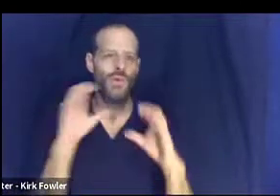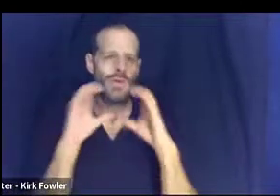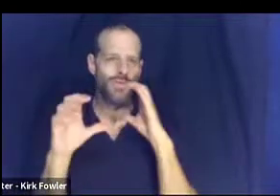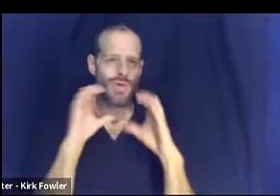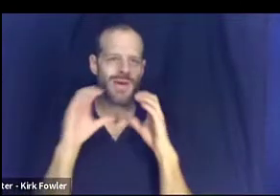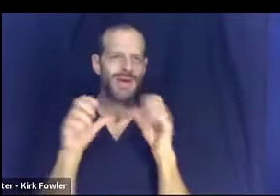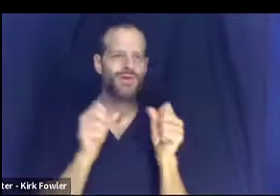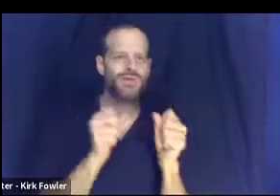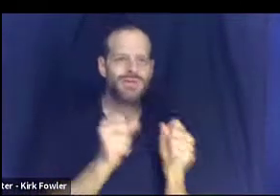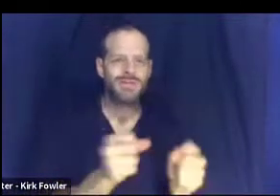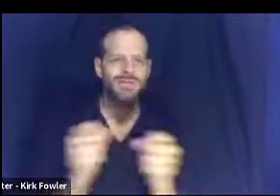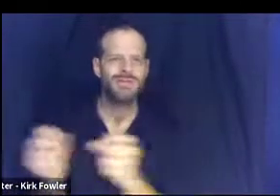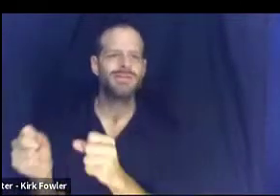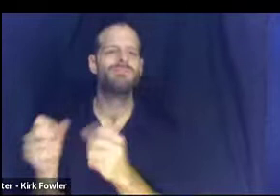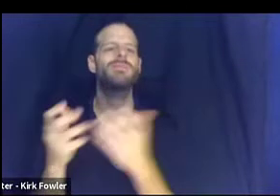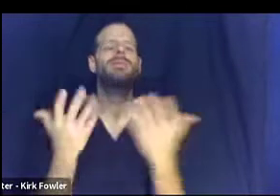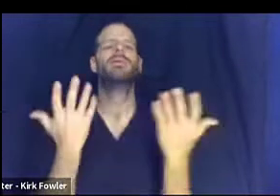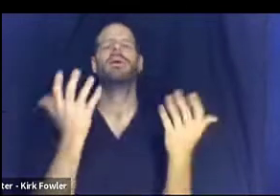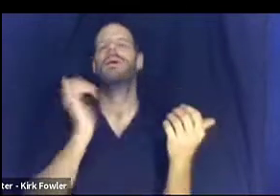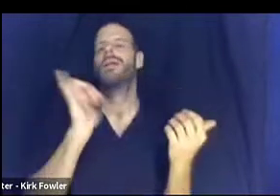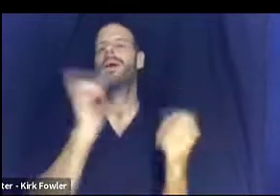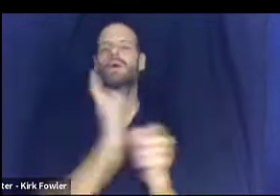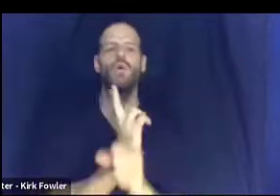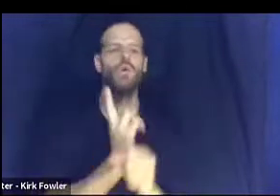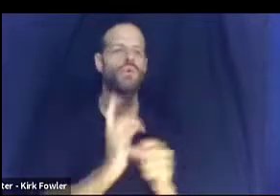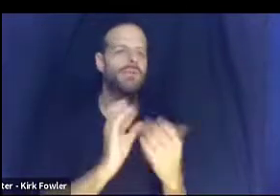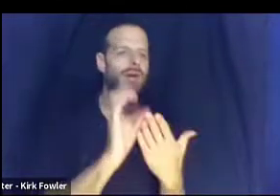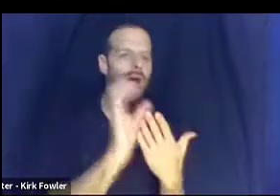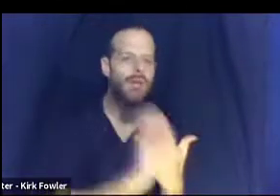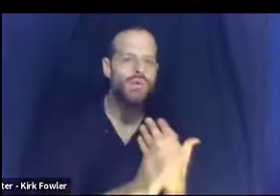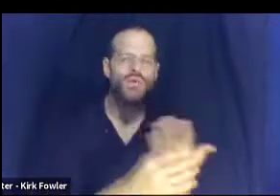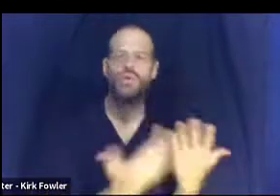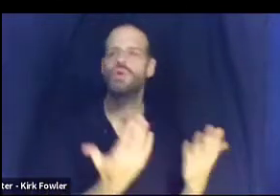including the use of calendars, sequence boards,